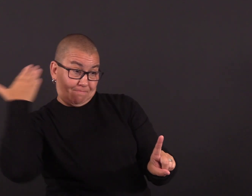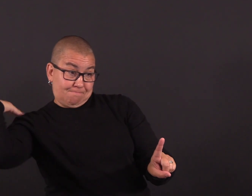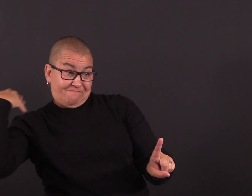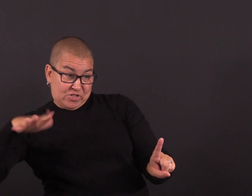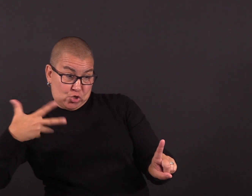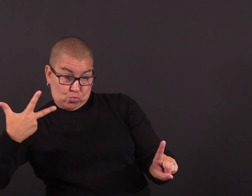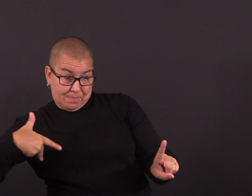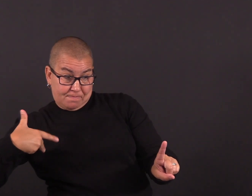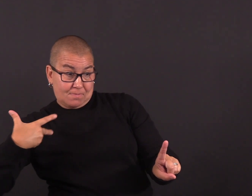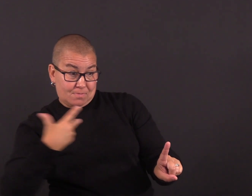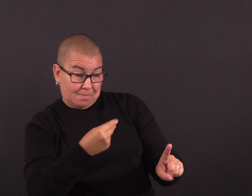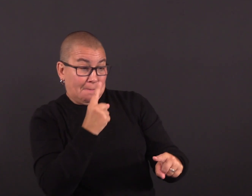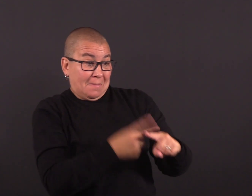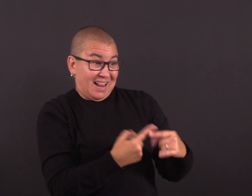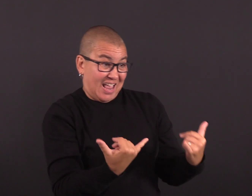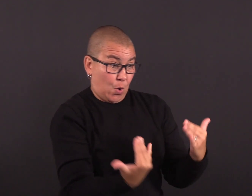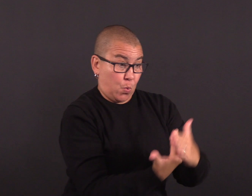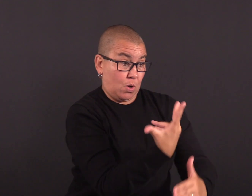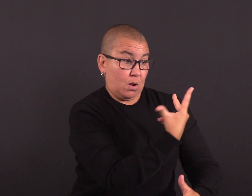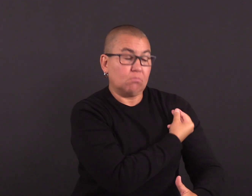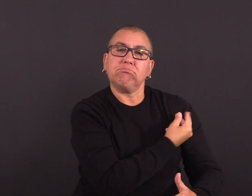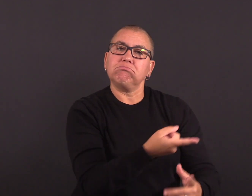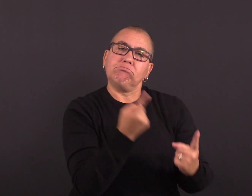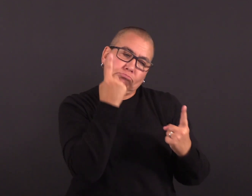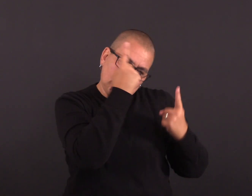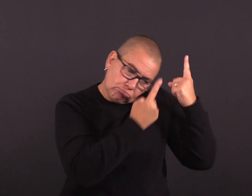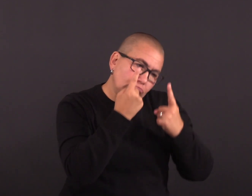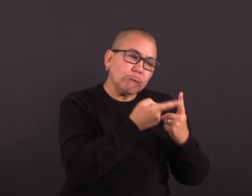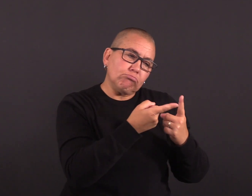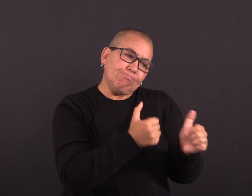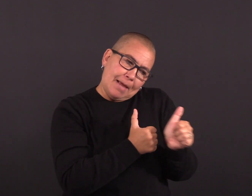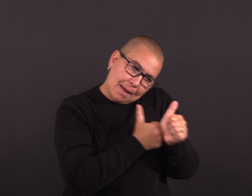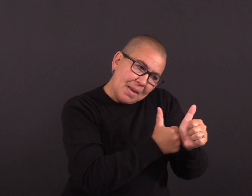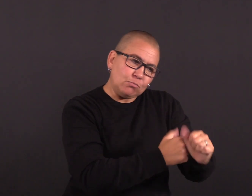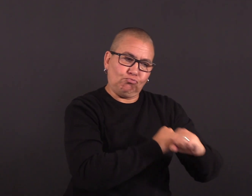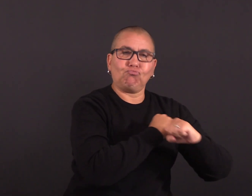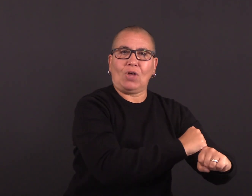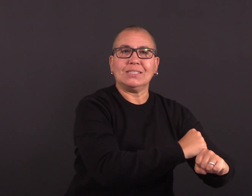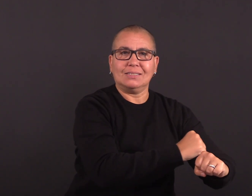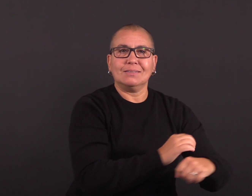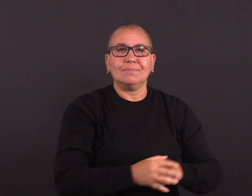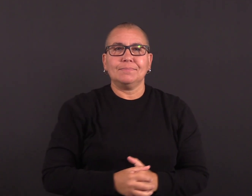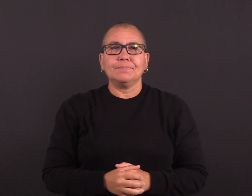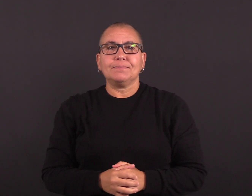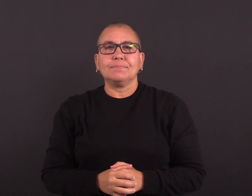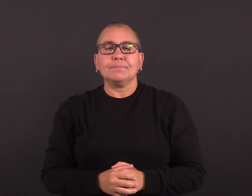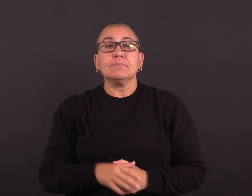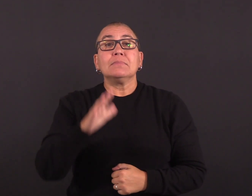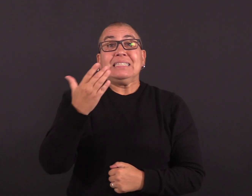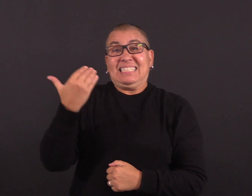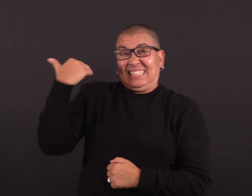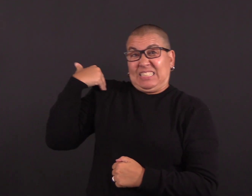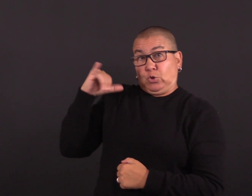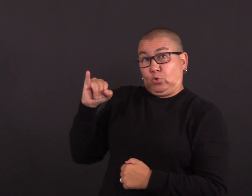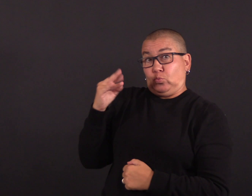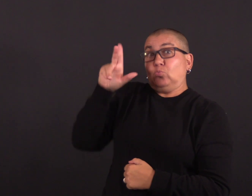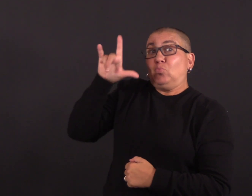which was a dominant cause of COVID this spring but only made up 17% of infections in Minnesota